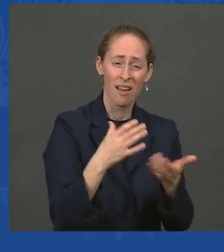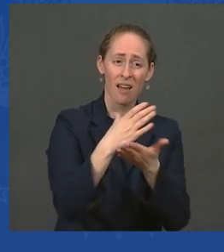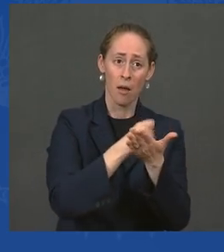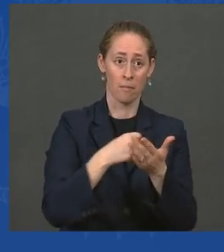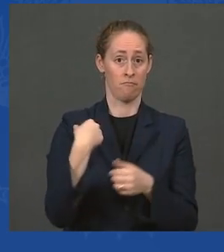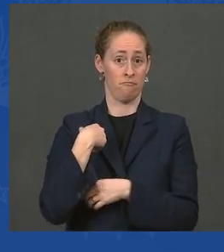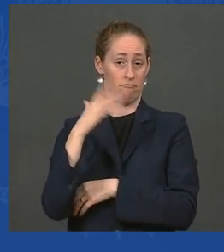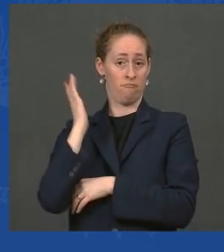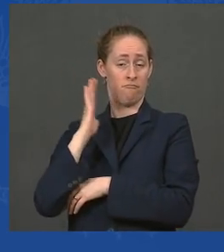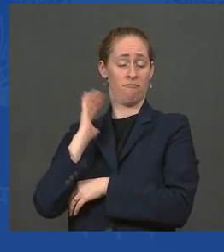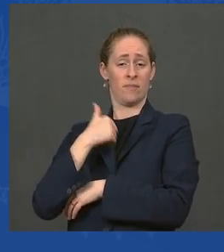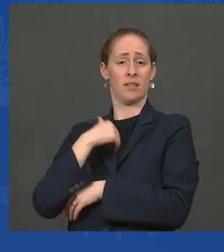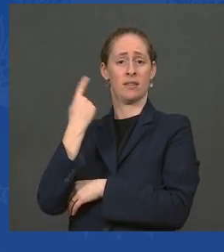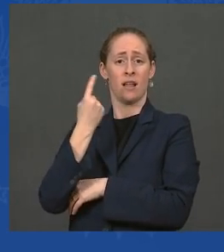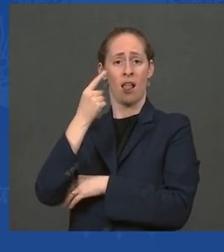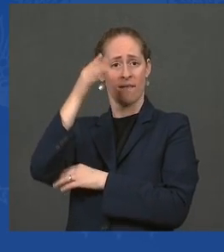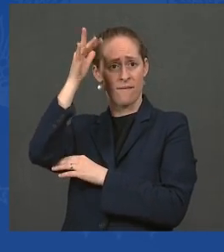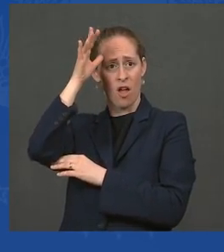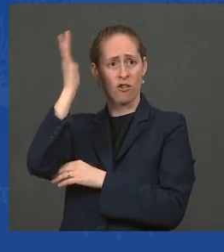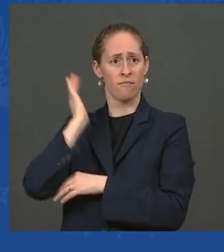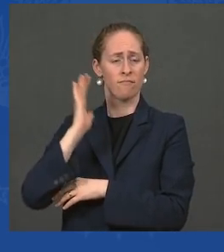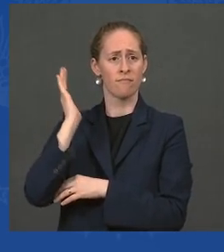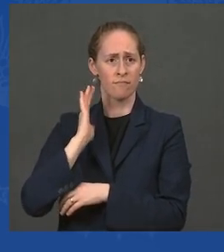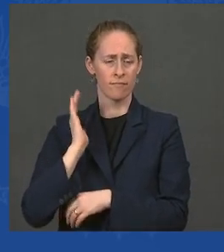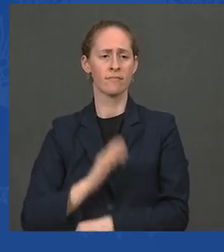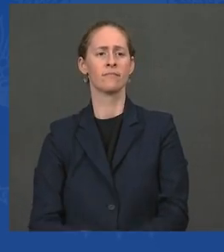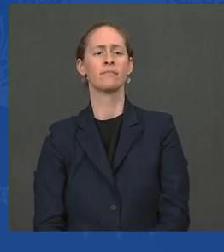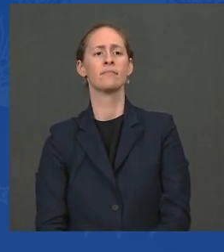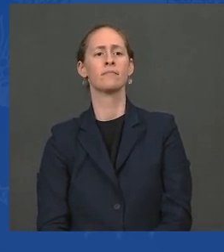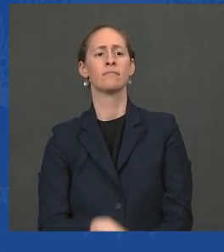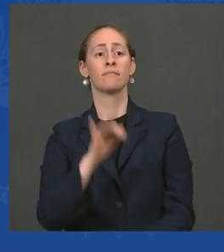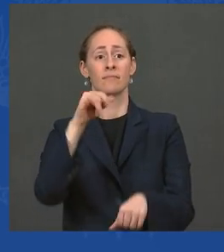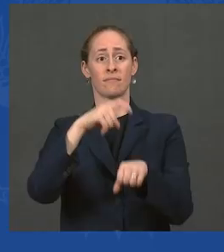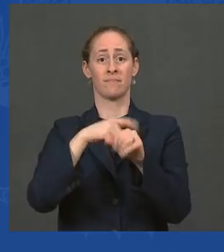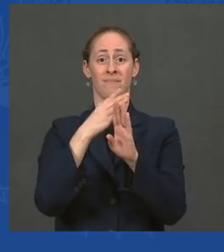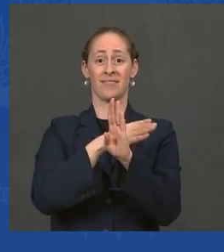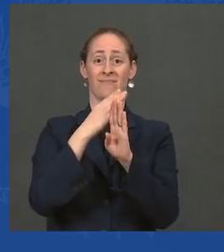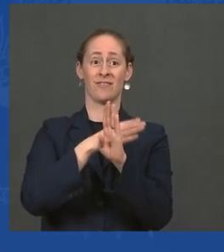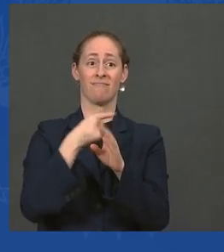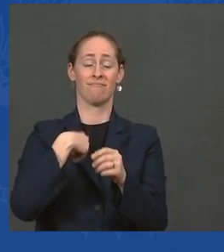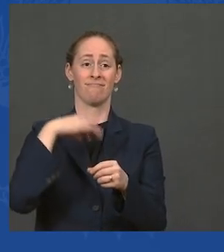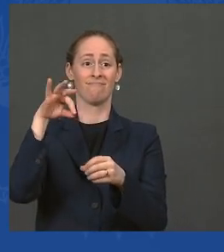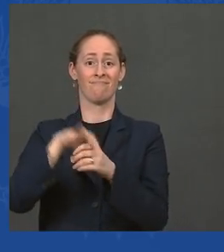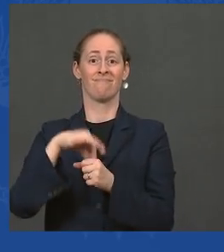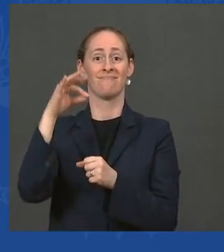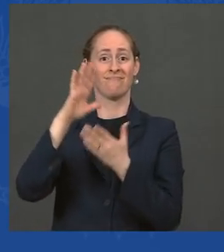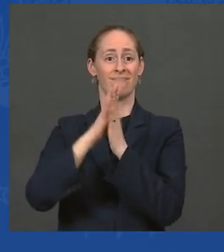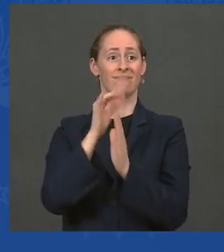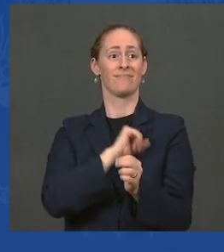I got elected to the Senate; I got a phone call before I got sworn in, when I was hiring staff, saying my wife and daughter had just been killed